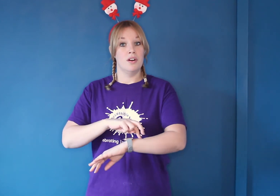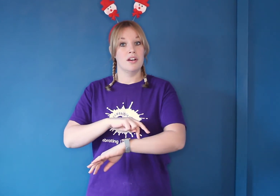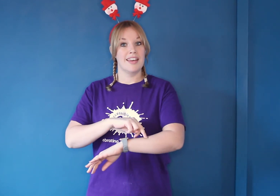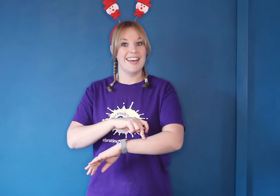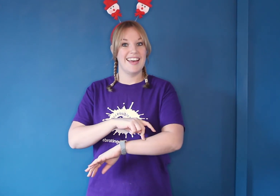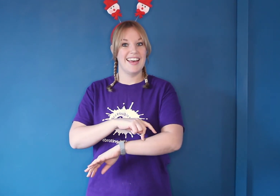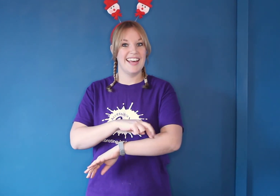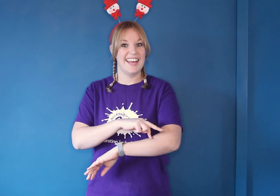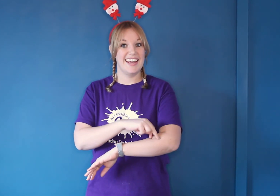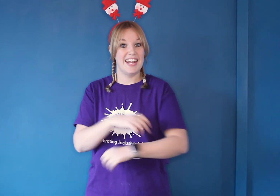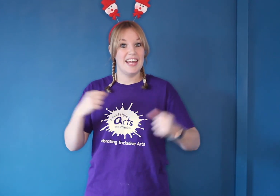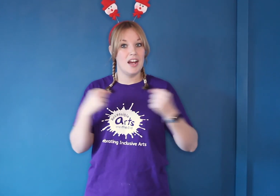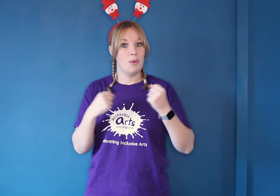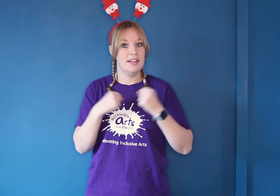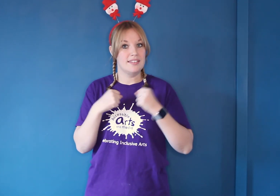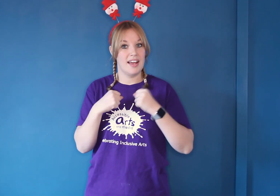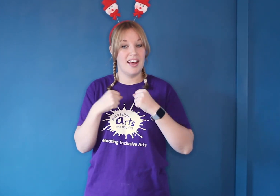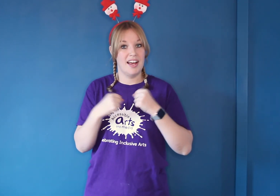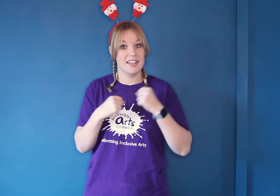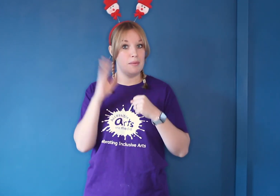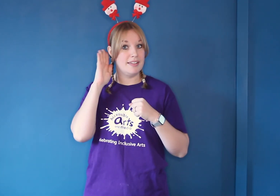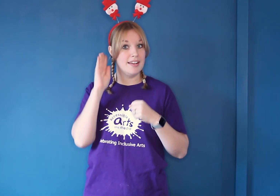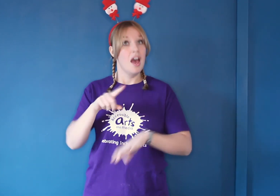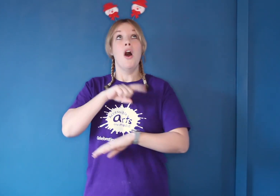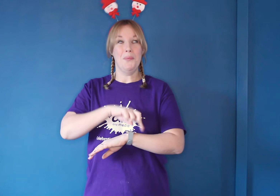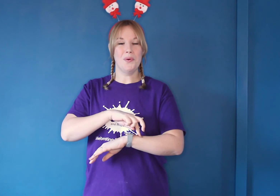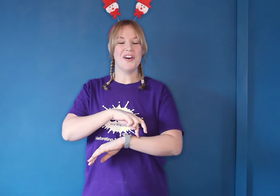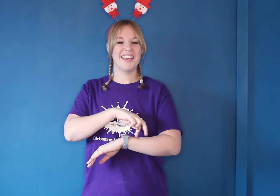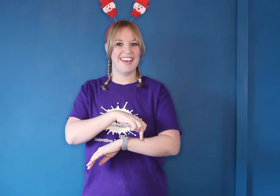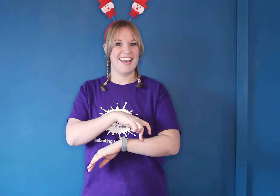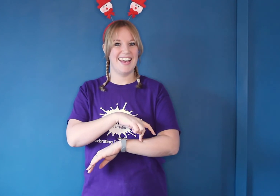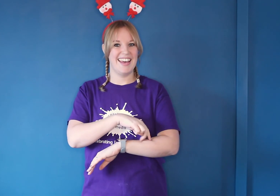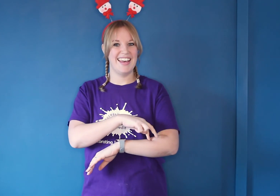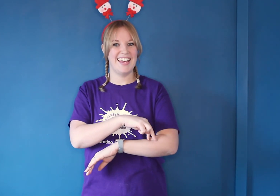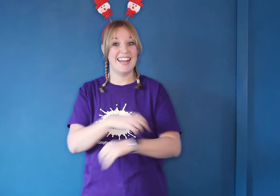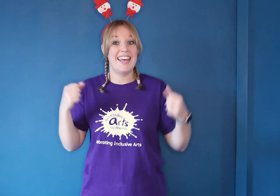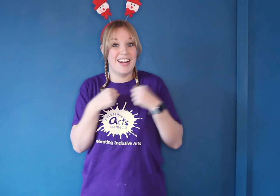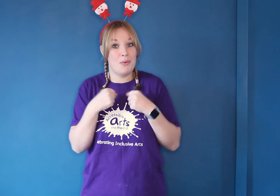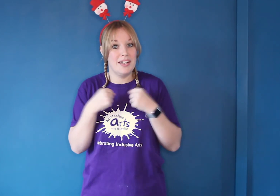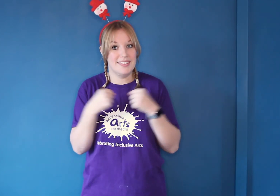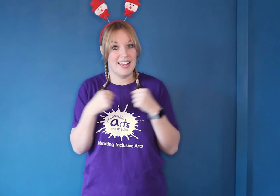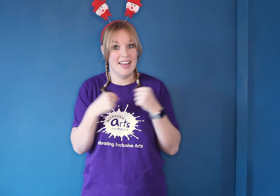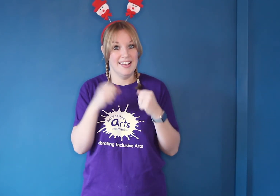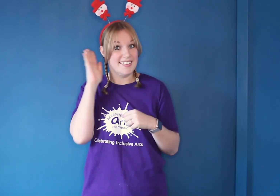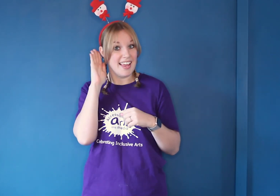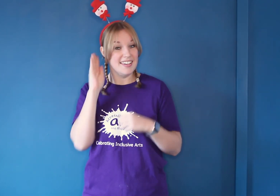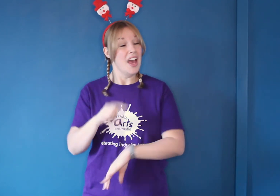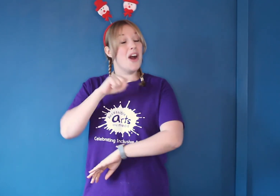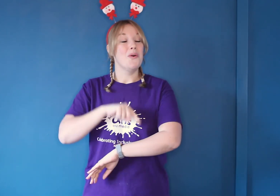Walking in a winter, keep listening, walking in a winter, listen again.